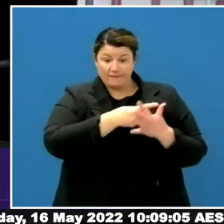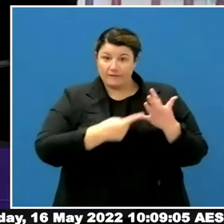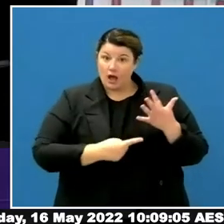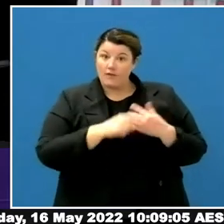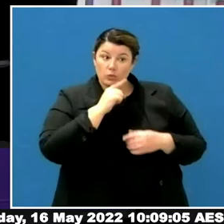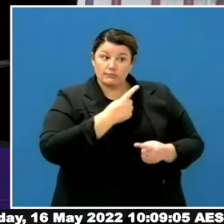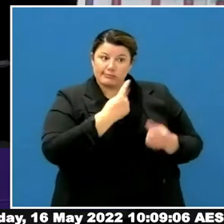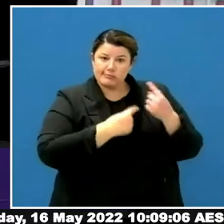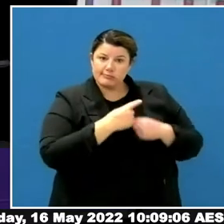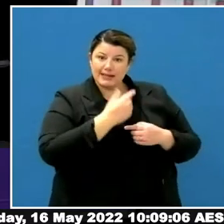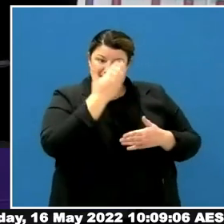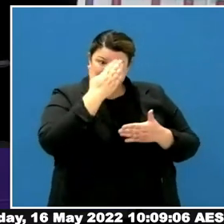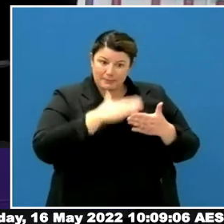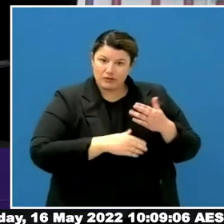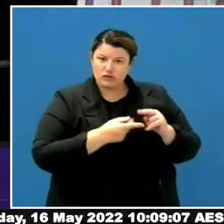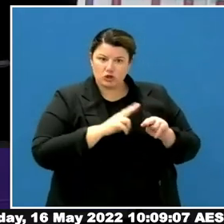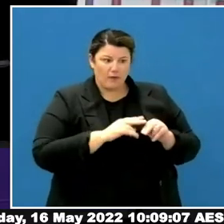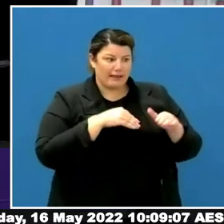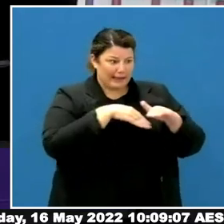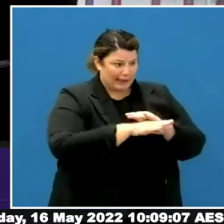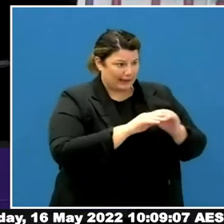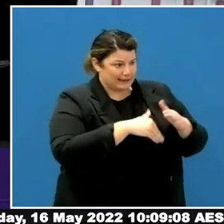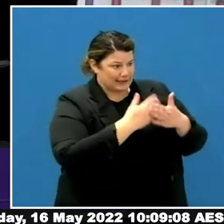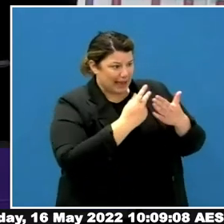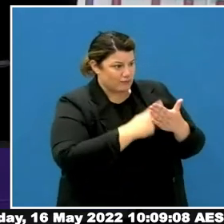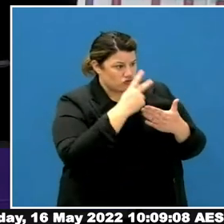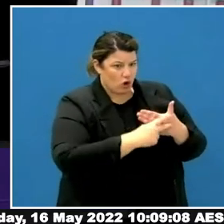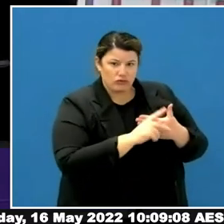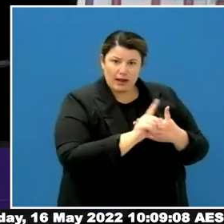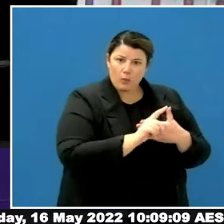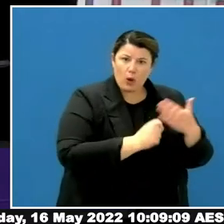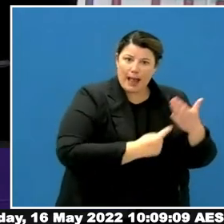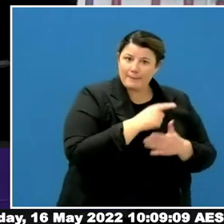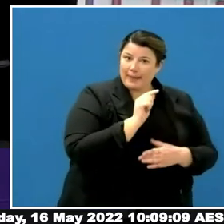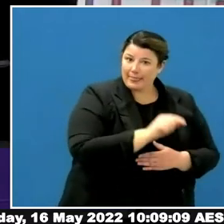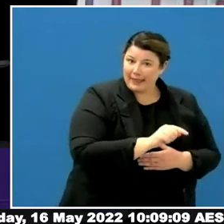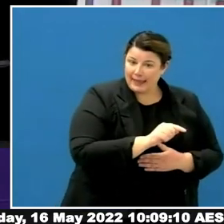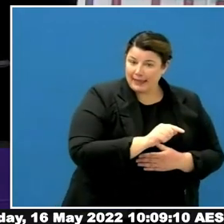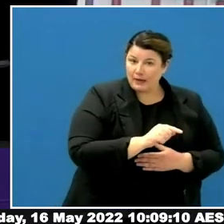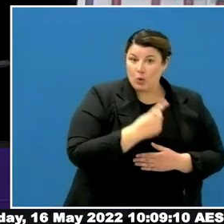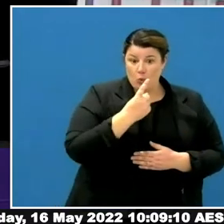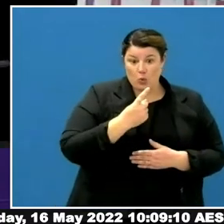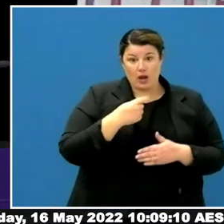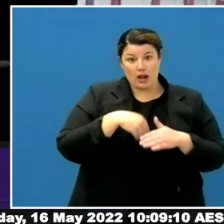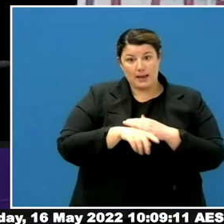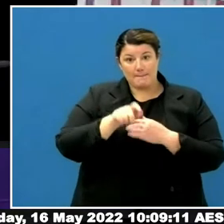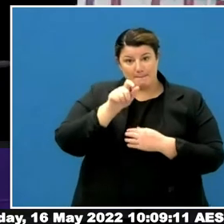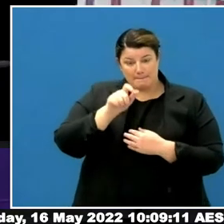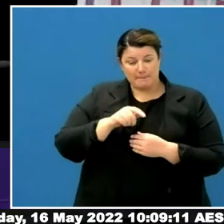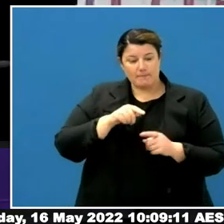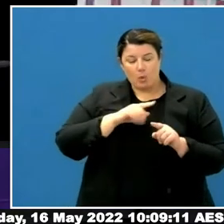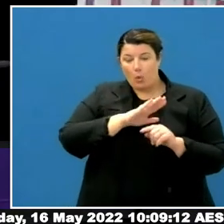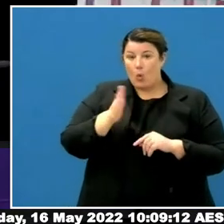in a group home run by Afford and will appear in person, and one will give evidence via audiovisual link.